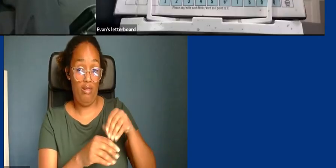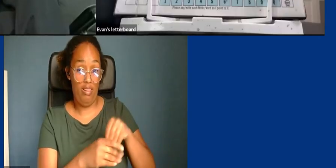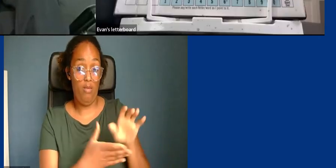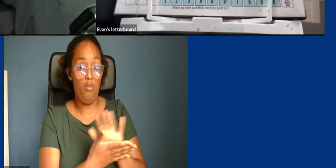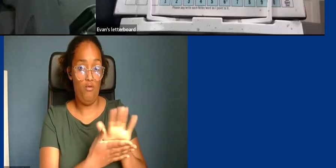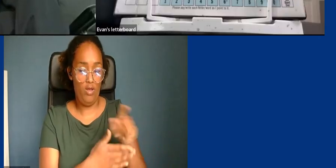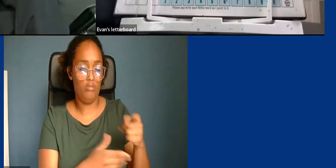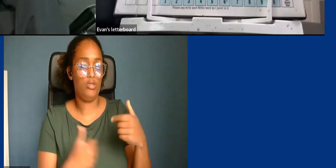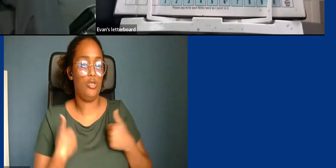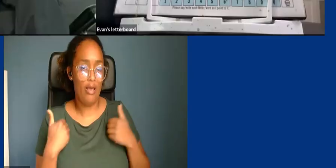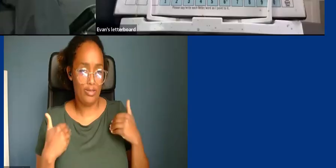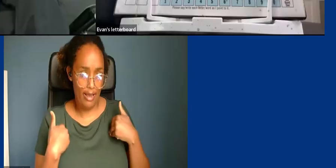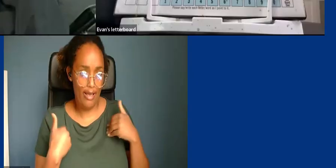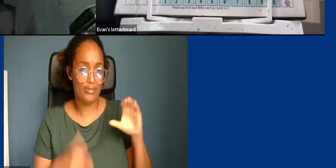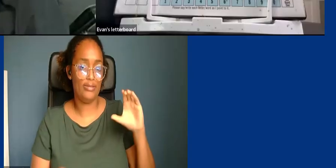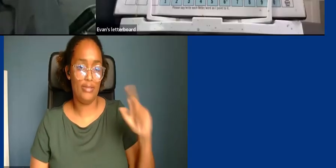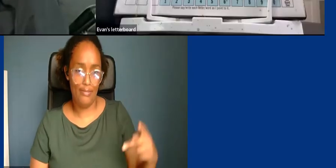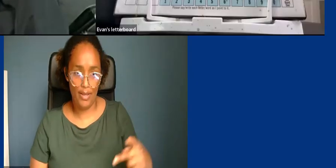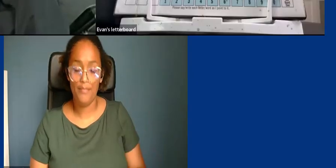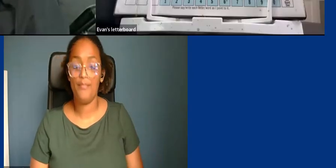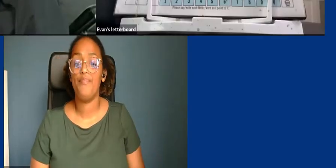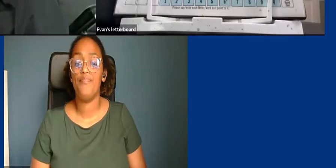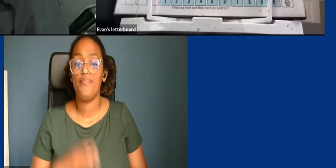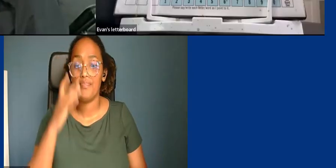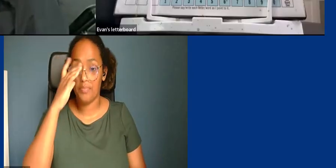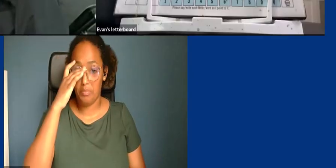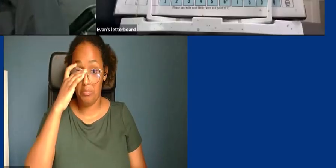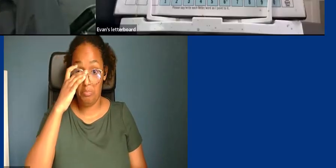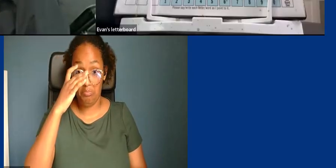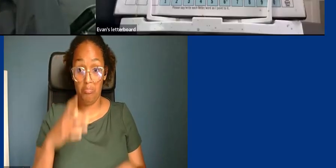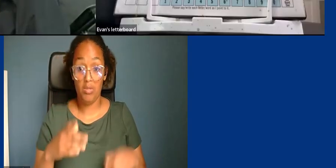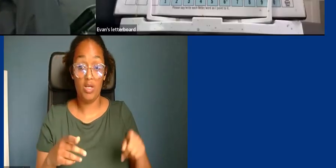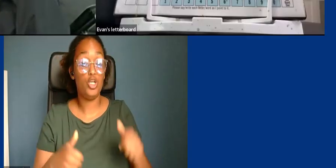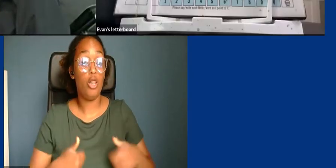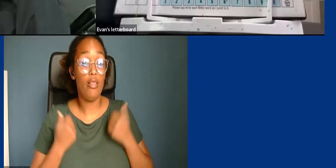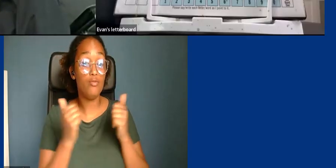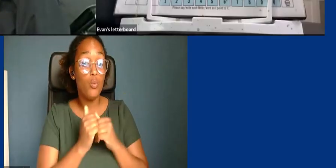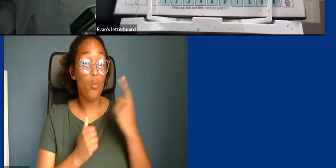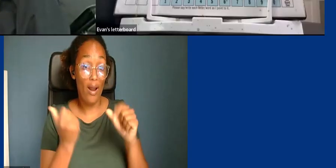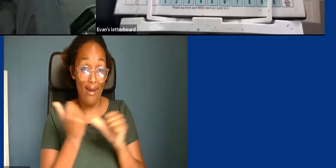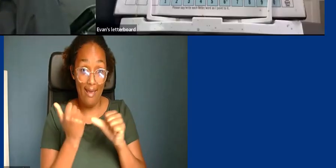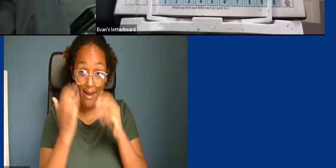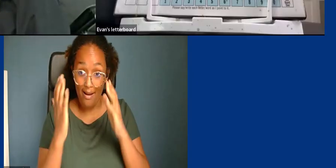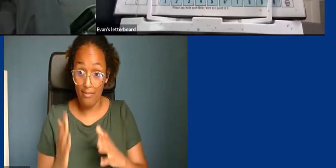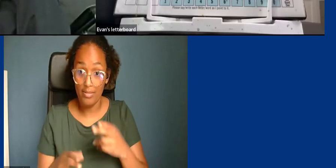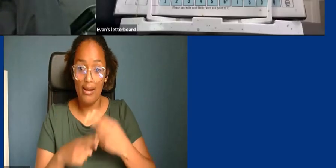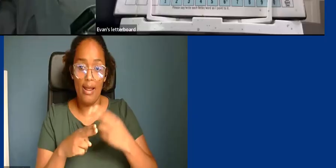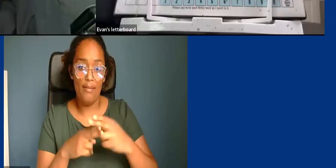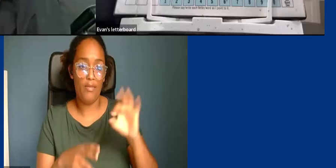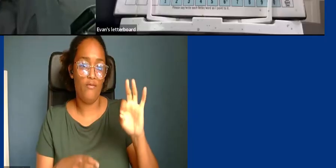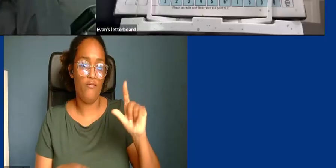Gabby's cerebral palsy is such that she can only communicate using her left foot on a letter board.